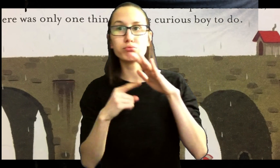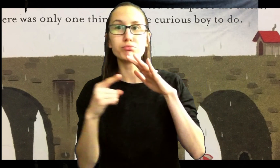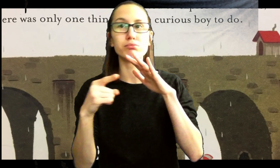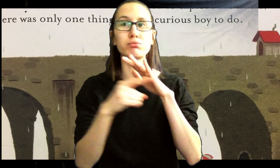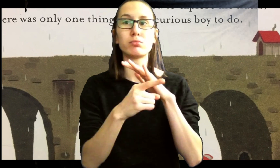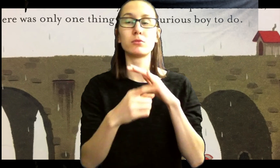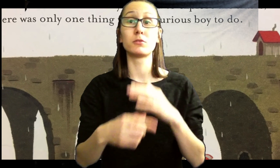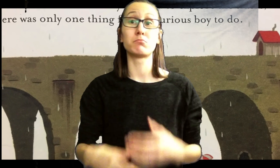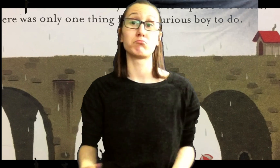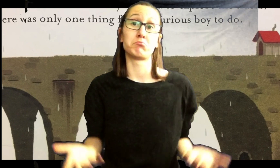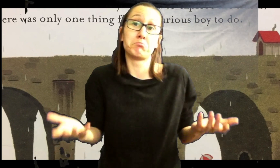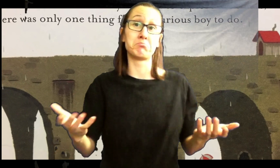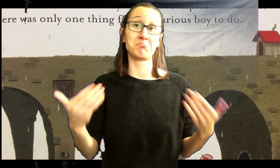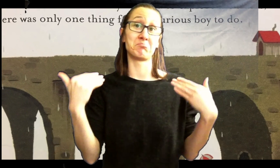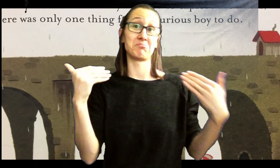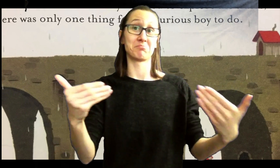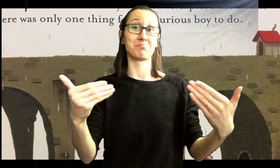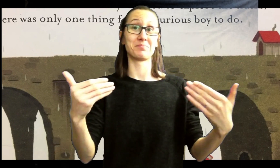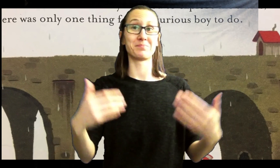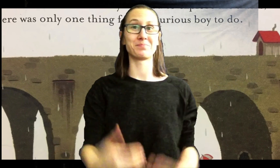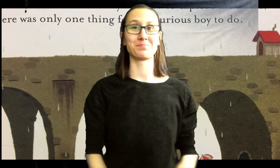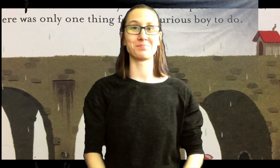there was only one thing a curious boy could do.